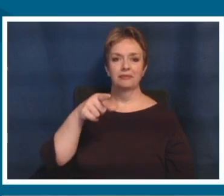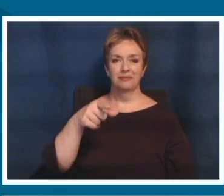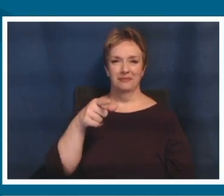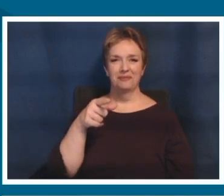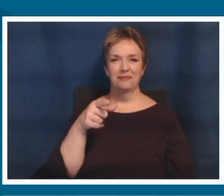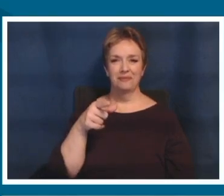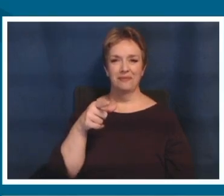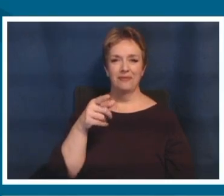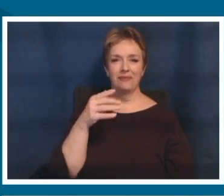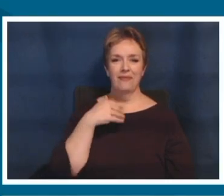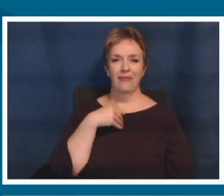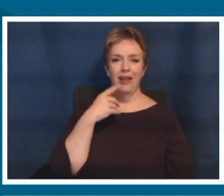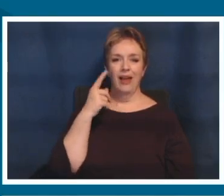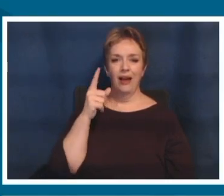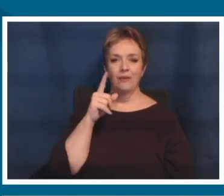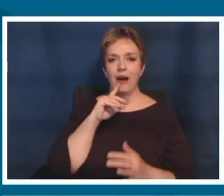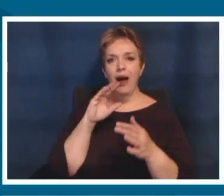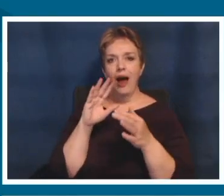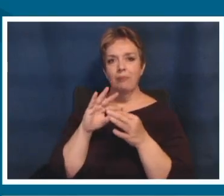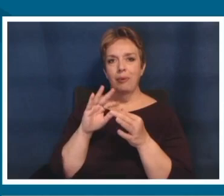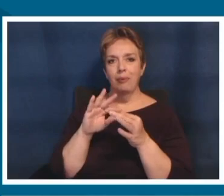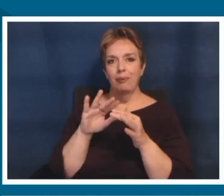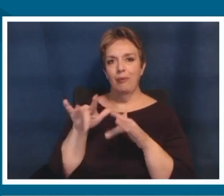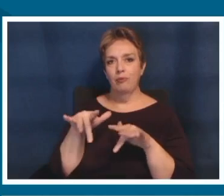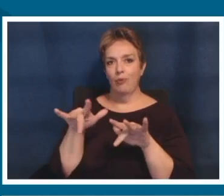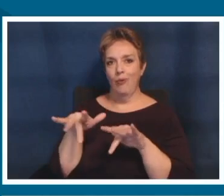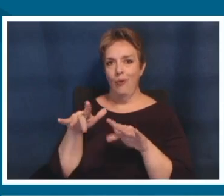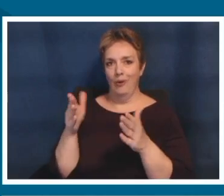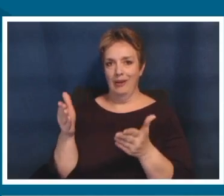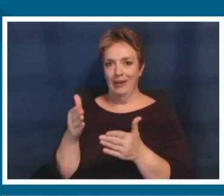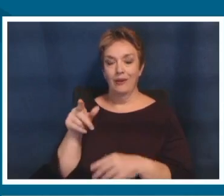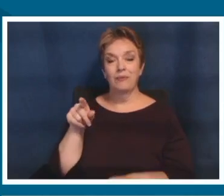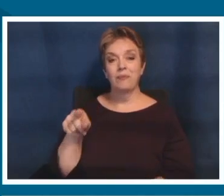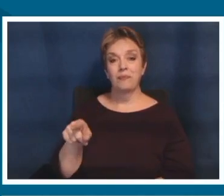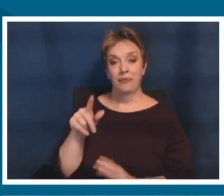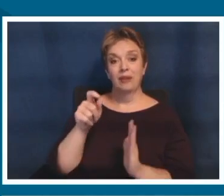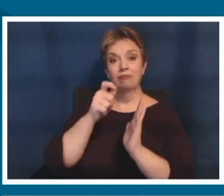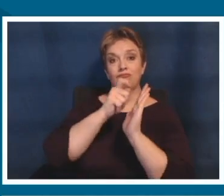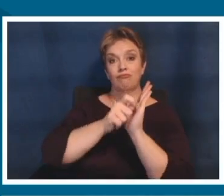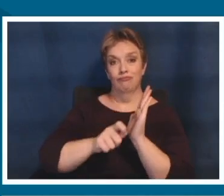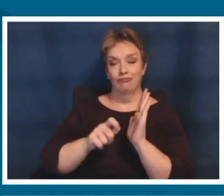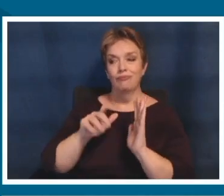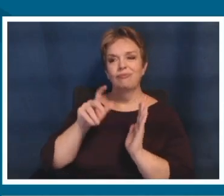and so this fifth grader is going to read her label